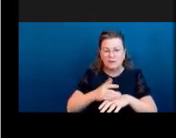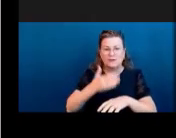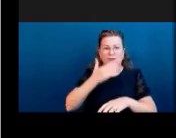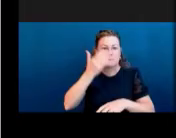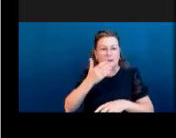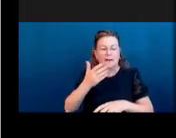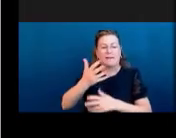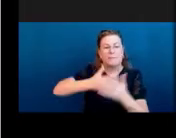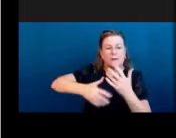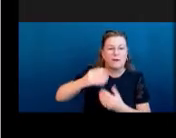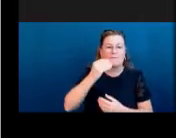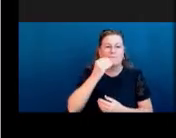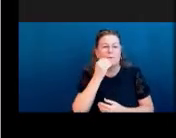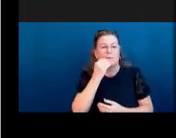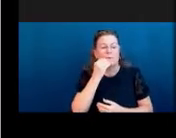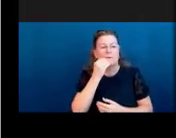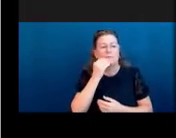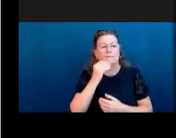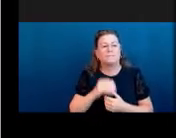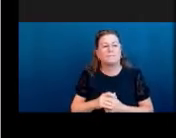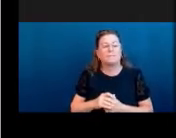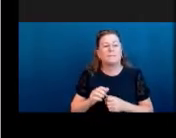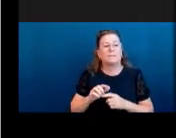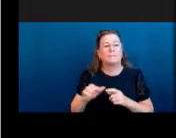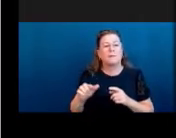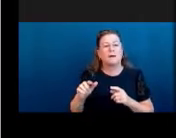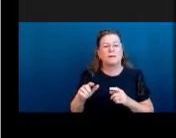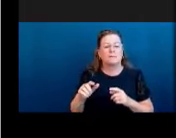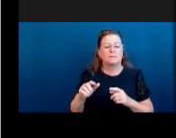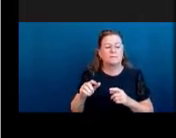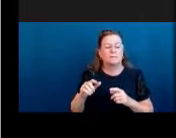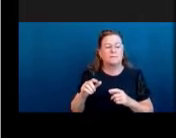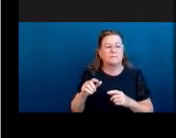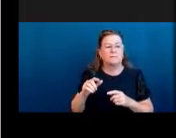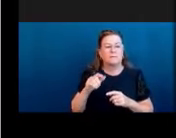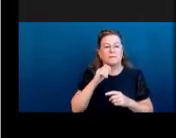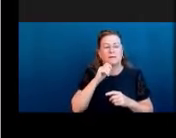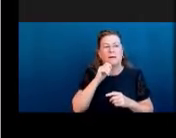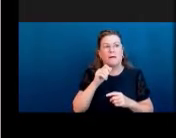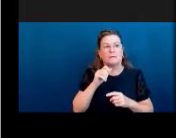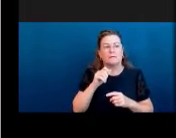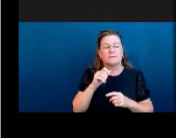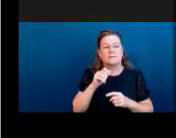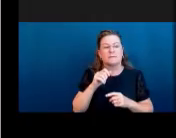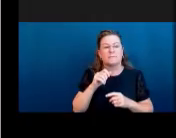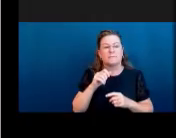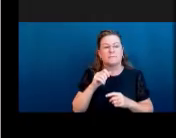around food, but in a way that wasn't making him feel like he